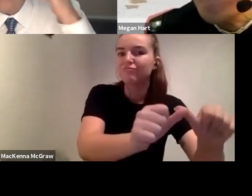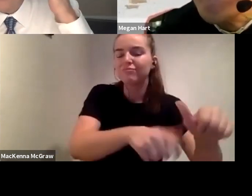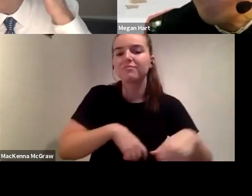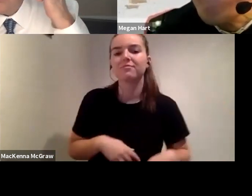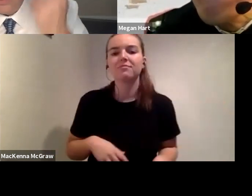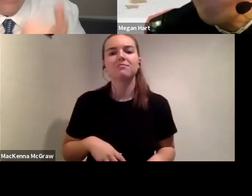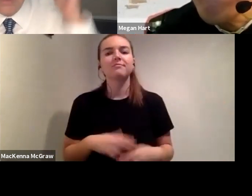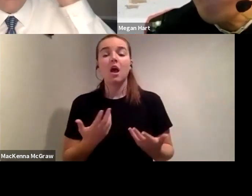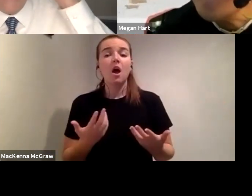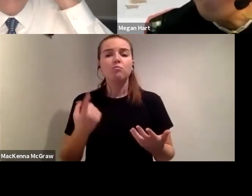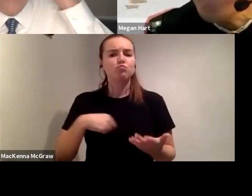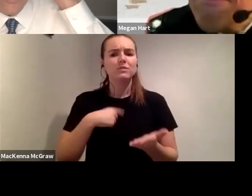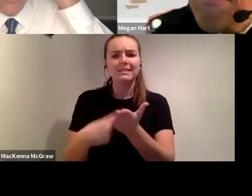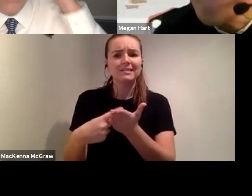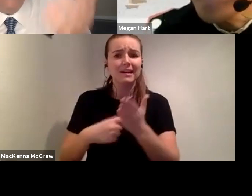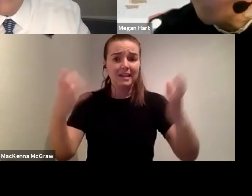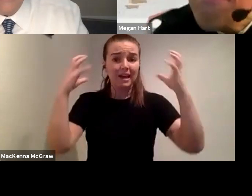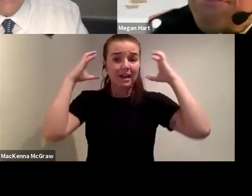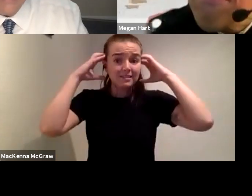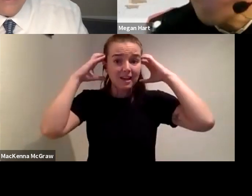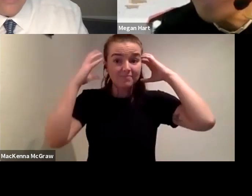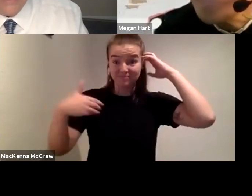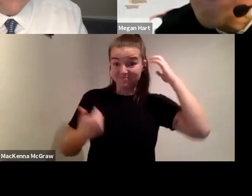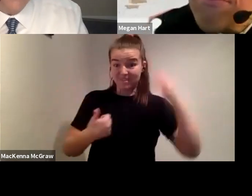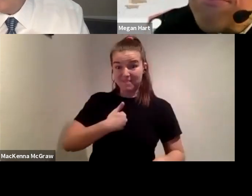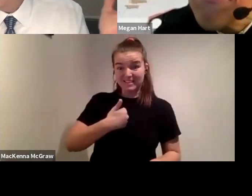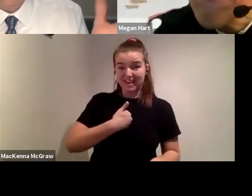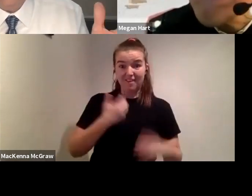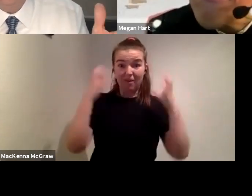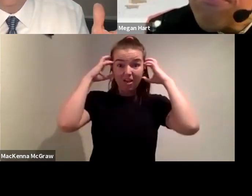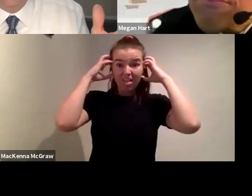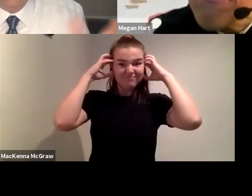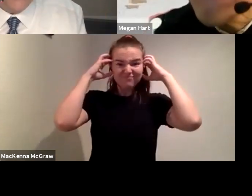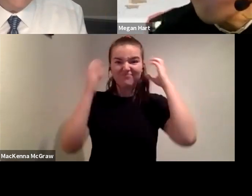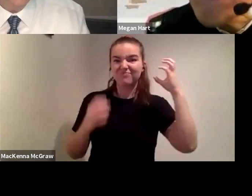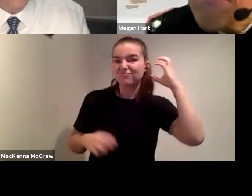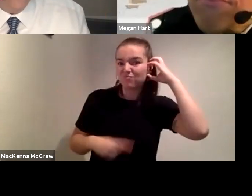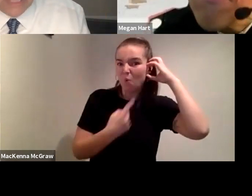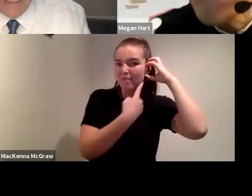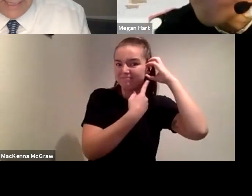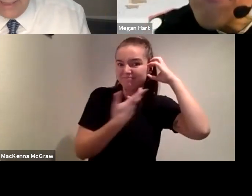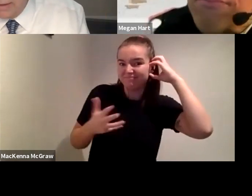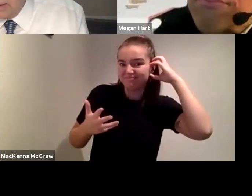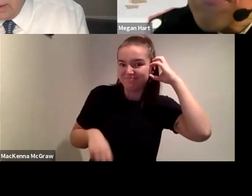So it is worth it.